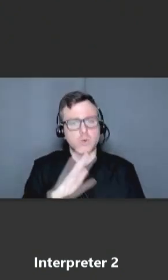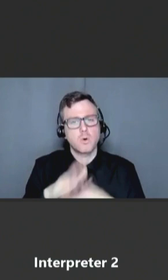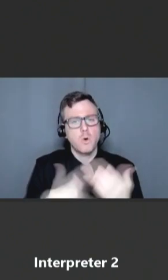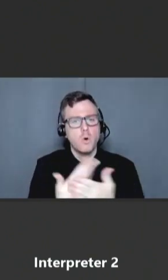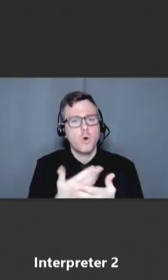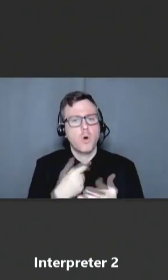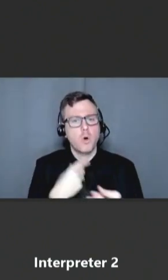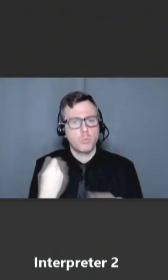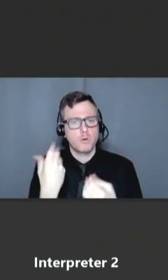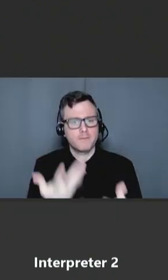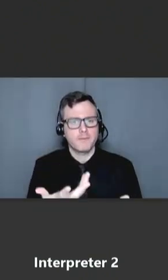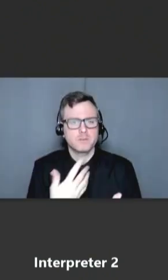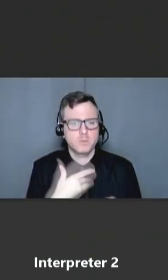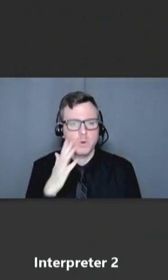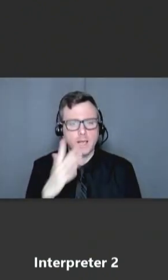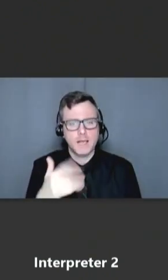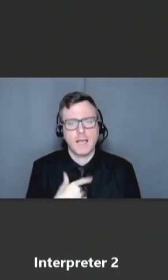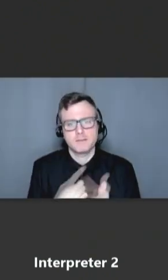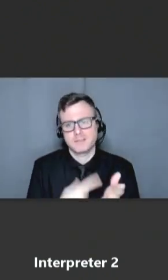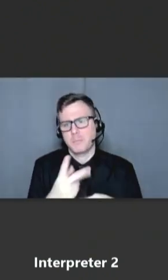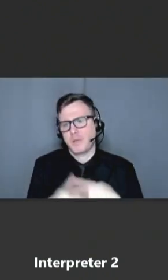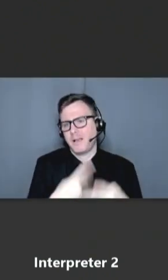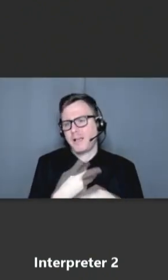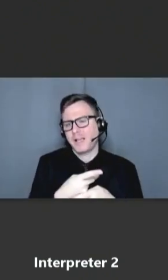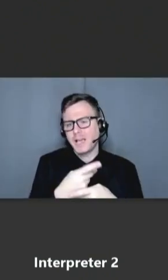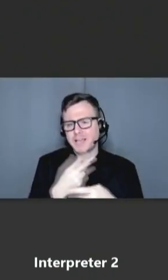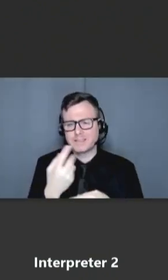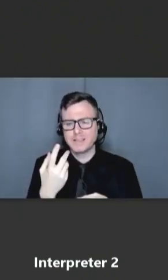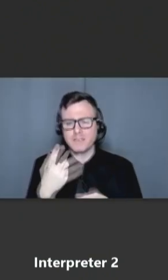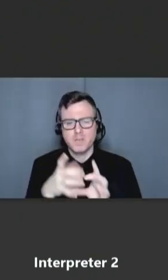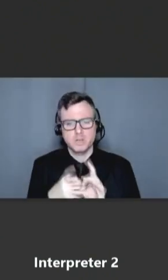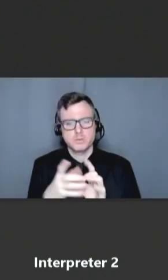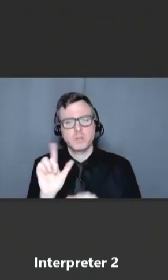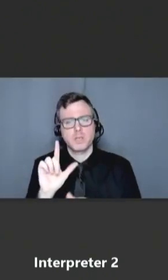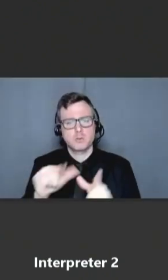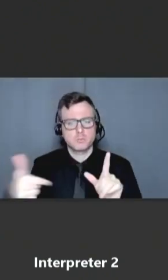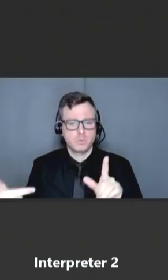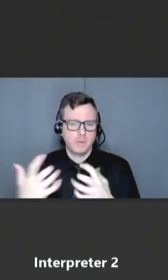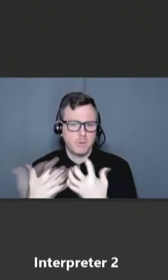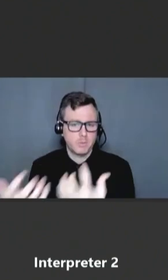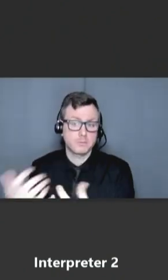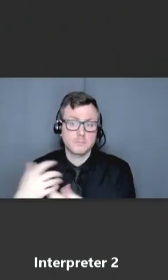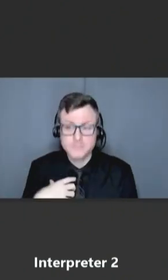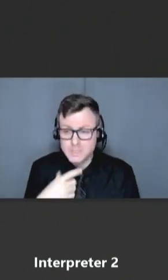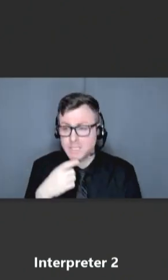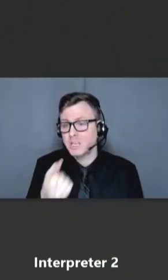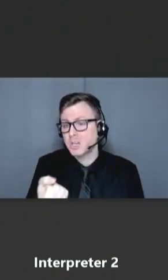have some sort of LGBTQ patient population. Unfortunately, the census is not alone in